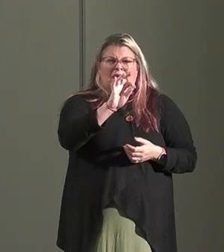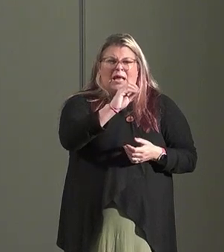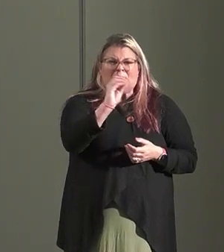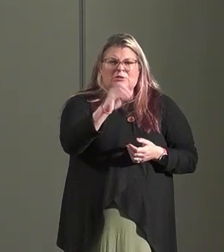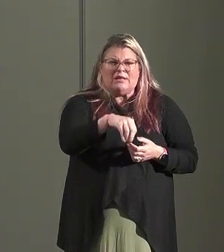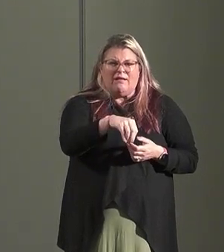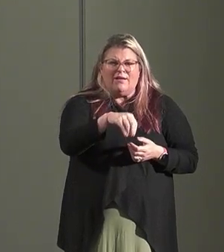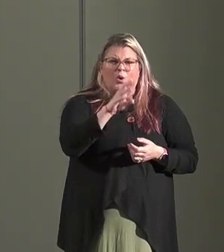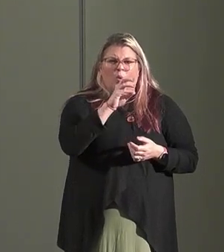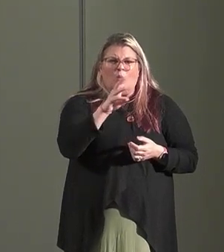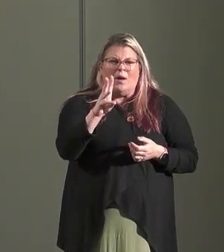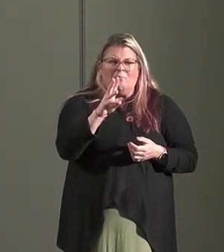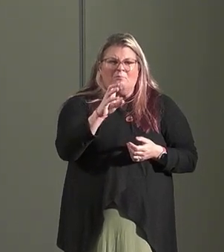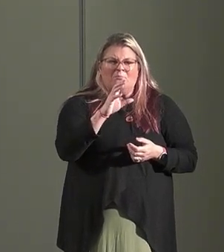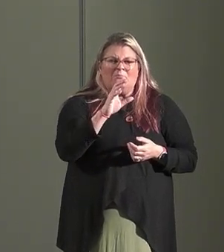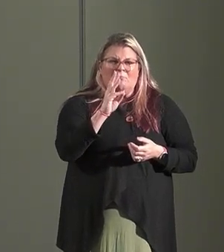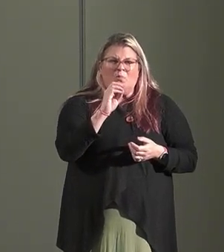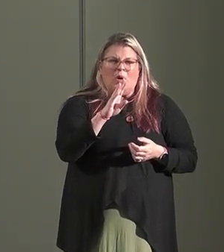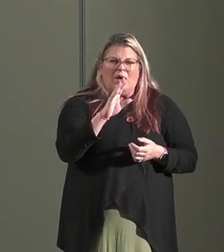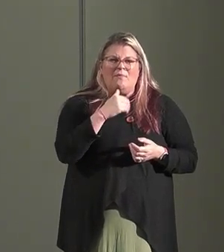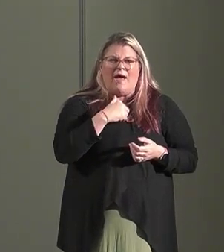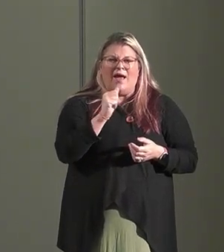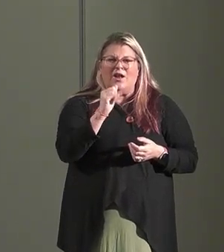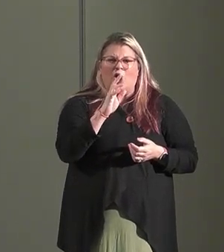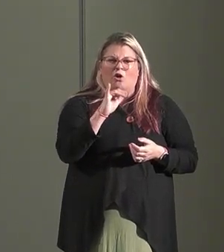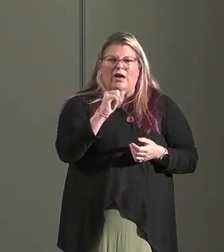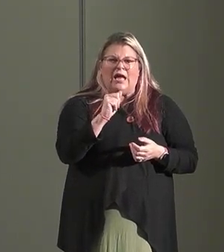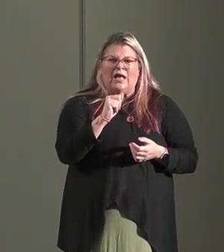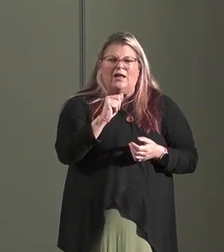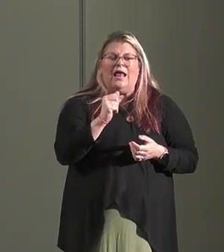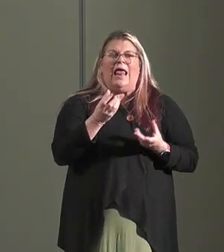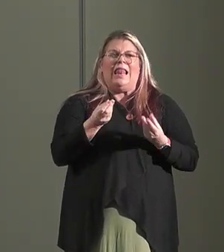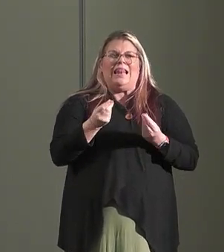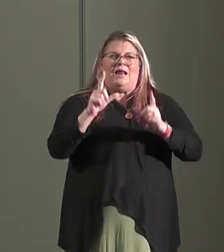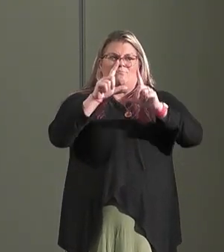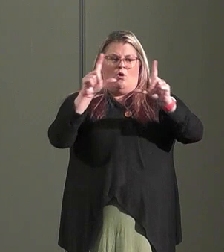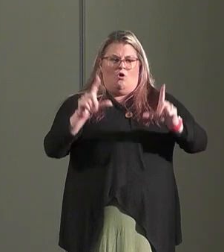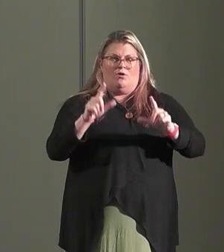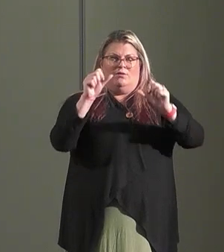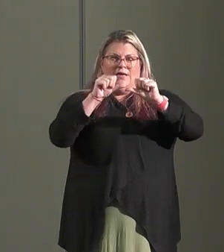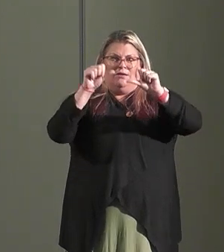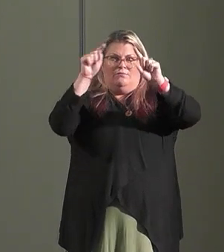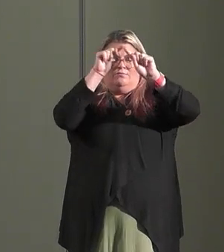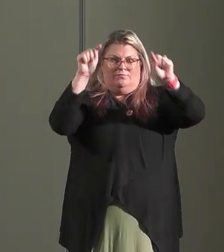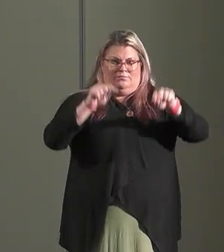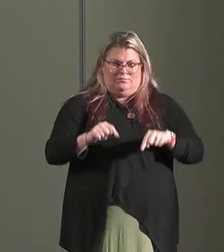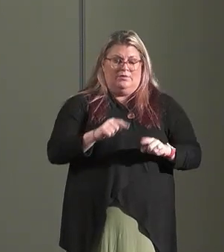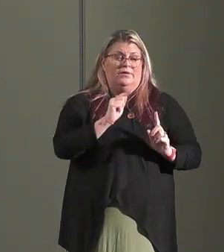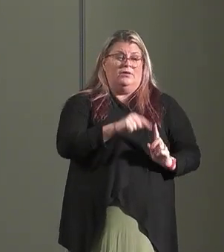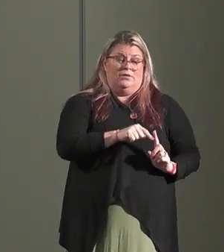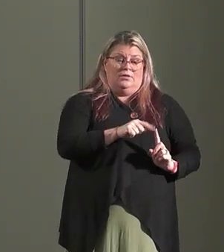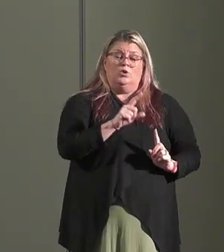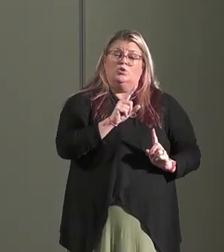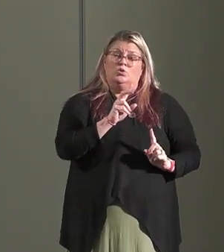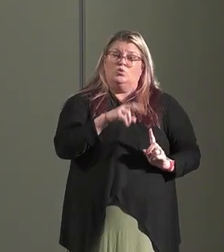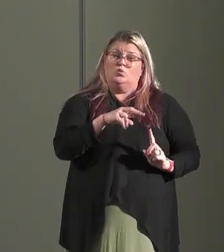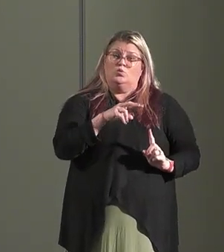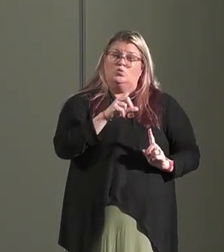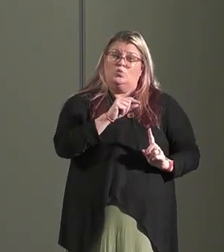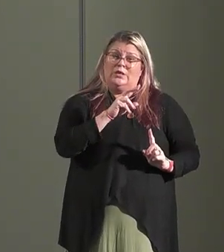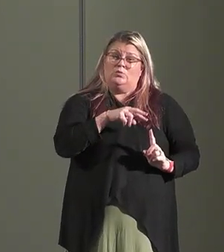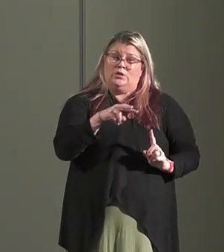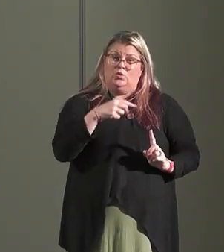of web pages had ARIA landmark regions. And in 2022 we also included HTML 5